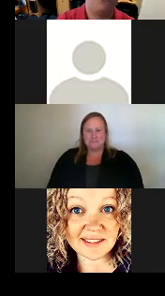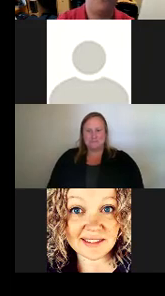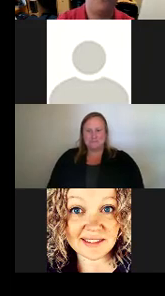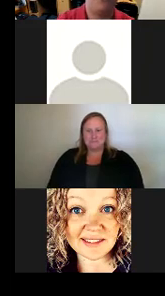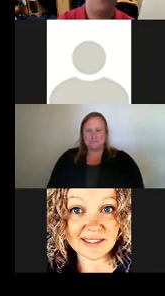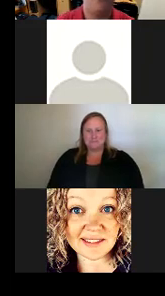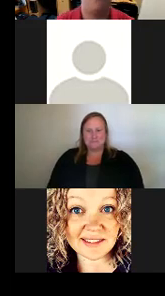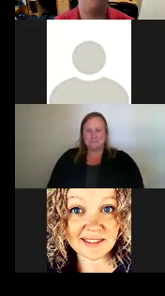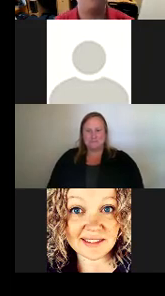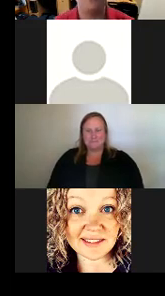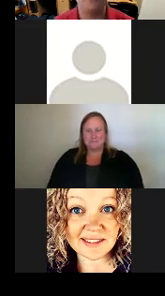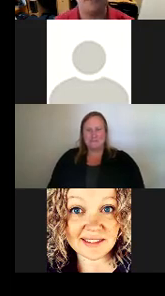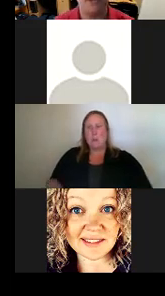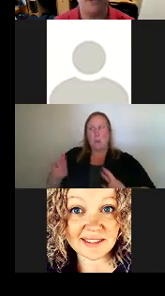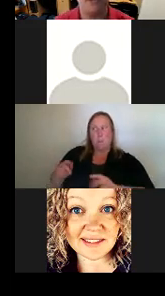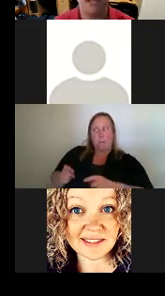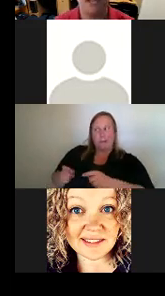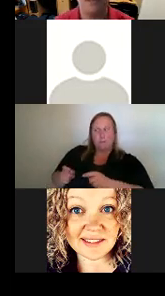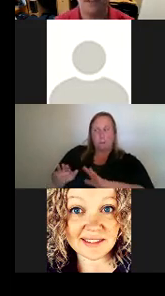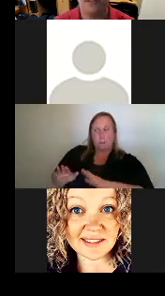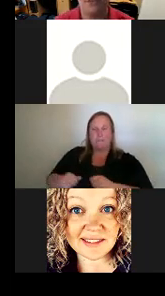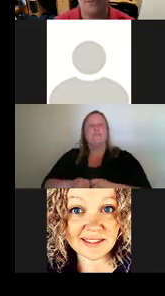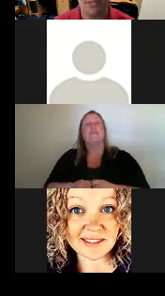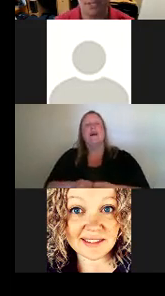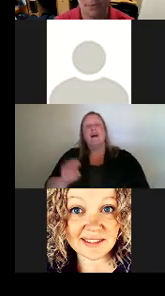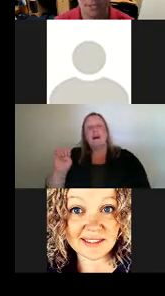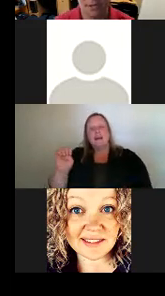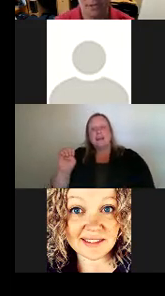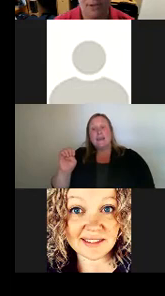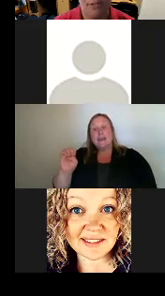WE WILL GET THOSE UNDER CONTROL. eBOOK READERS, I HAVE TWO EXAMPLES.